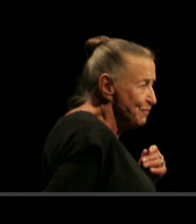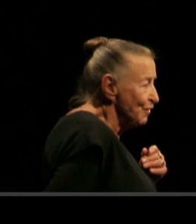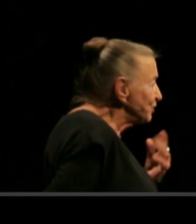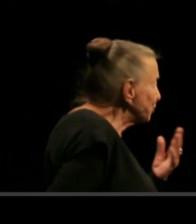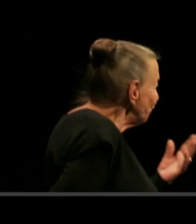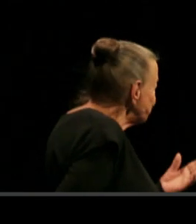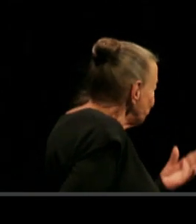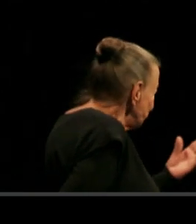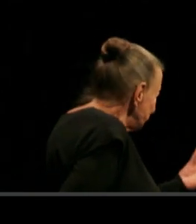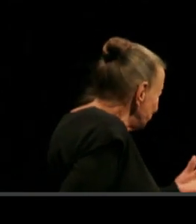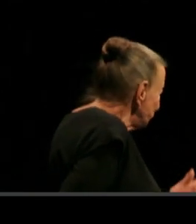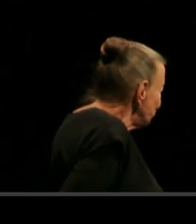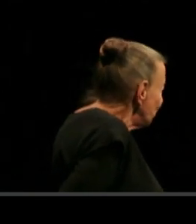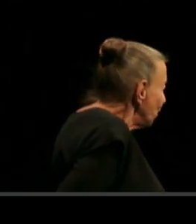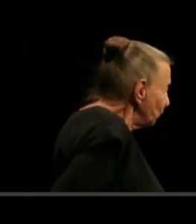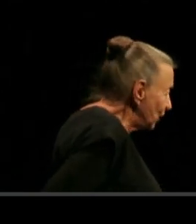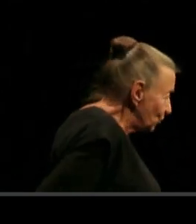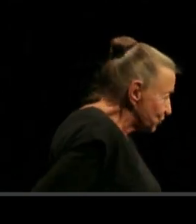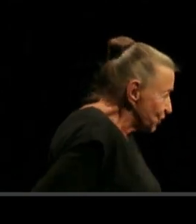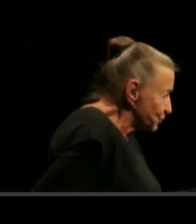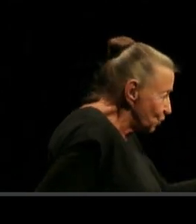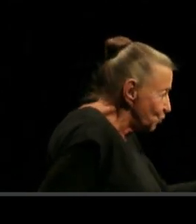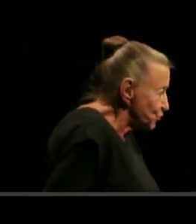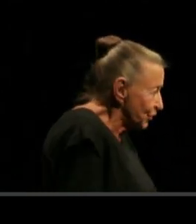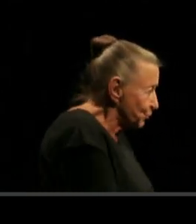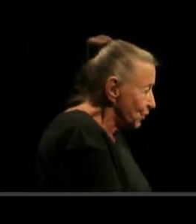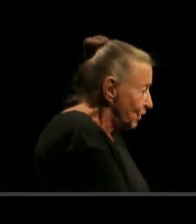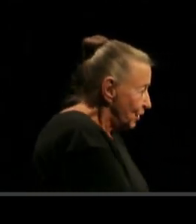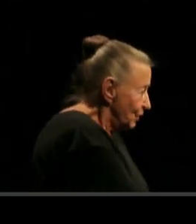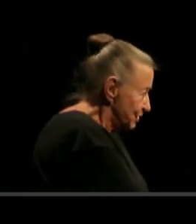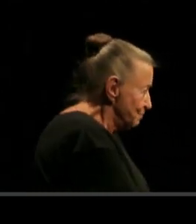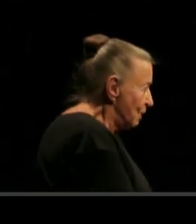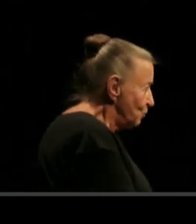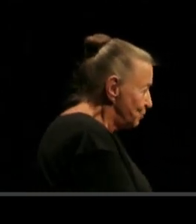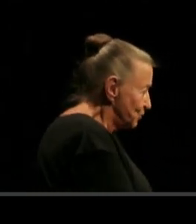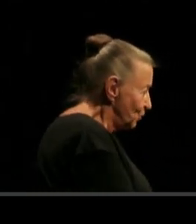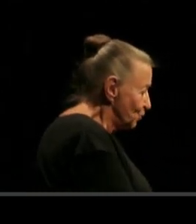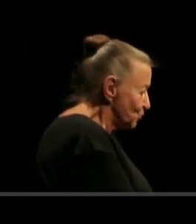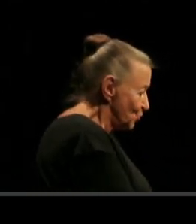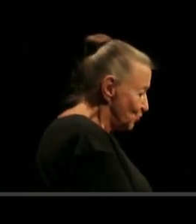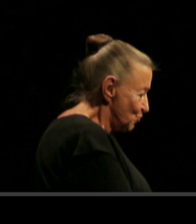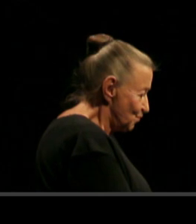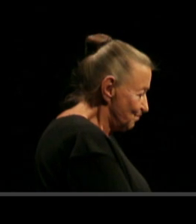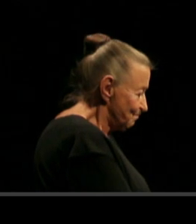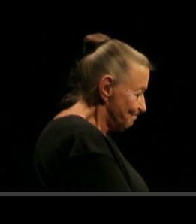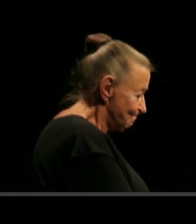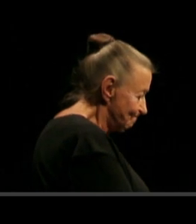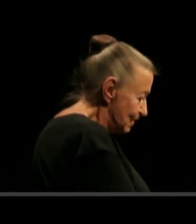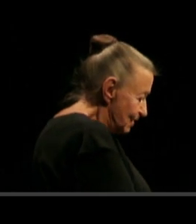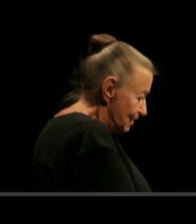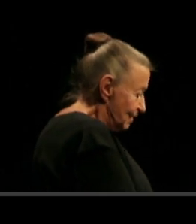Forward, then, he was led. They sat him down, gave him the dulcimer.